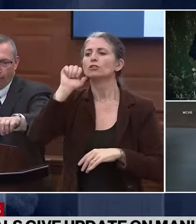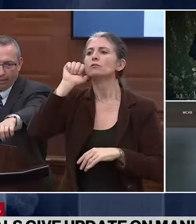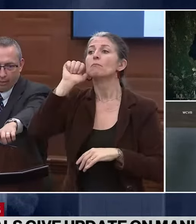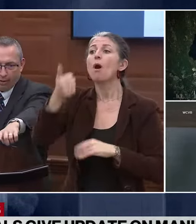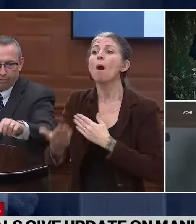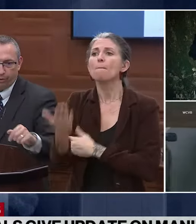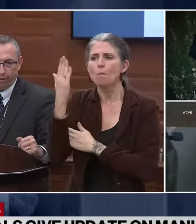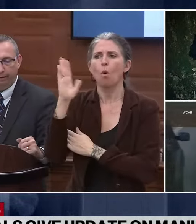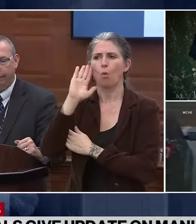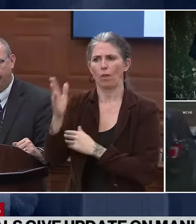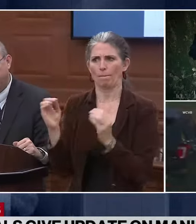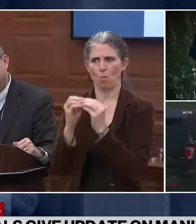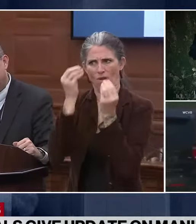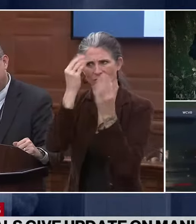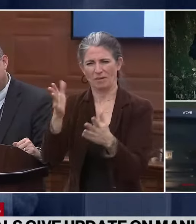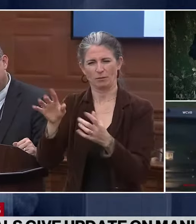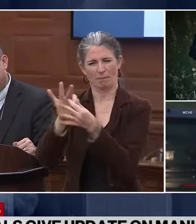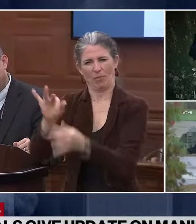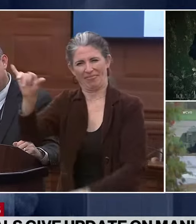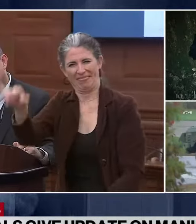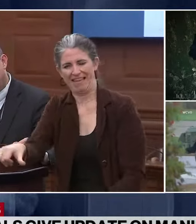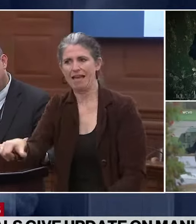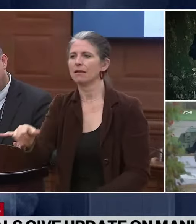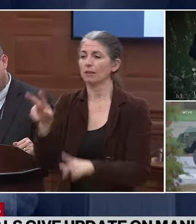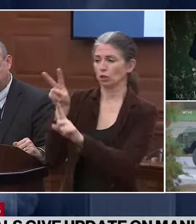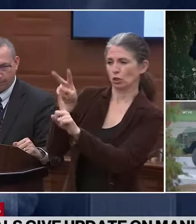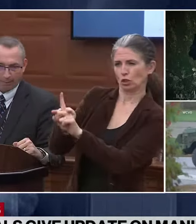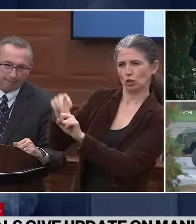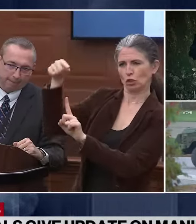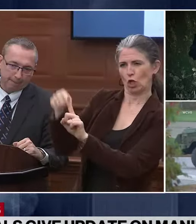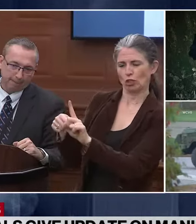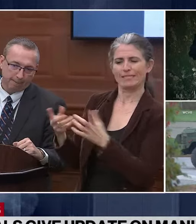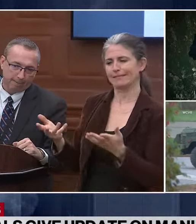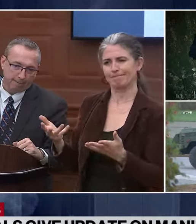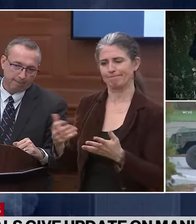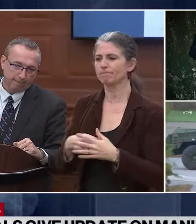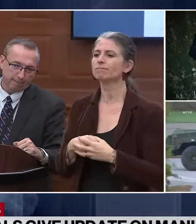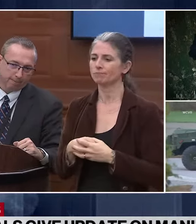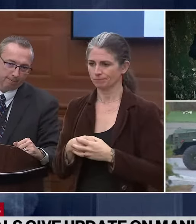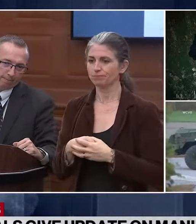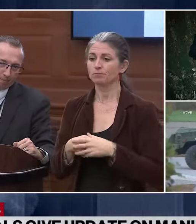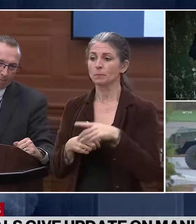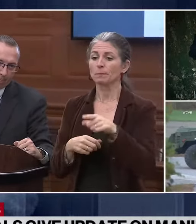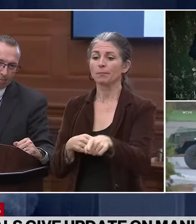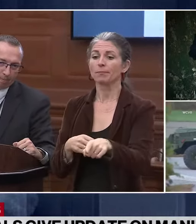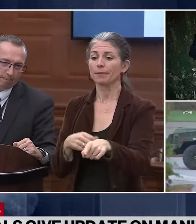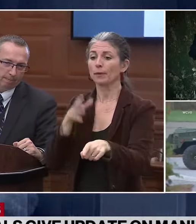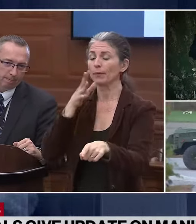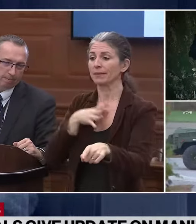IDENTIFIED AND THE FAMILIES. I'LL HAVE THAT ANSWER FOR FOR SURE.